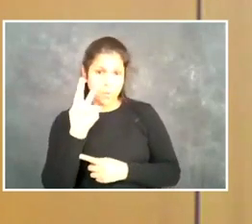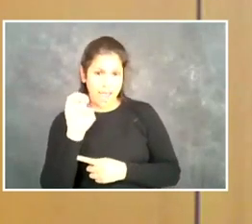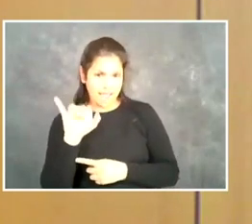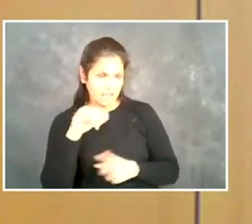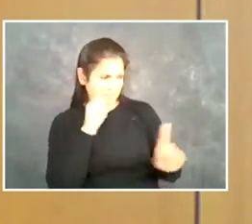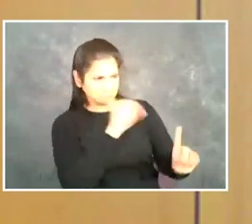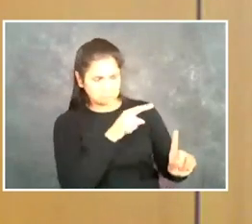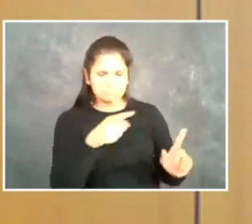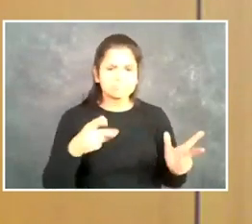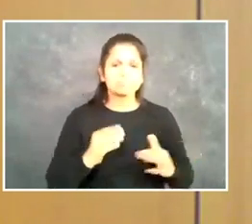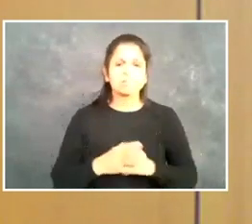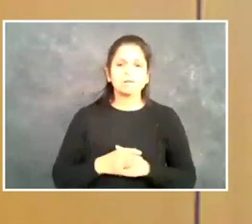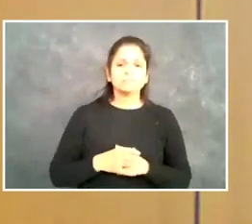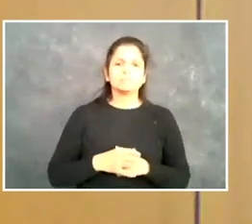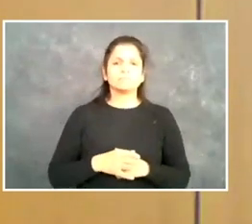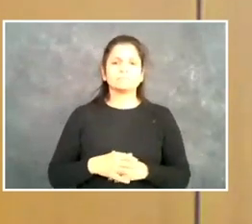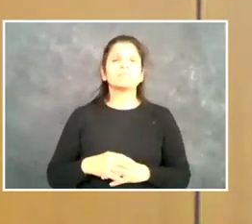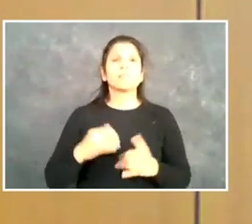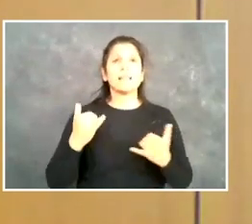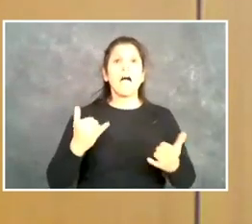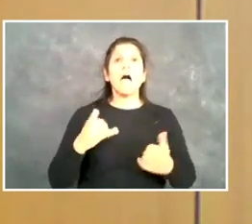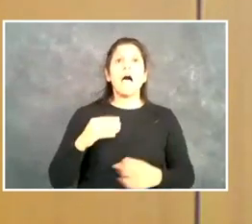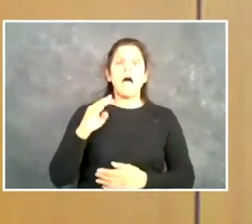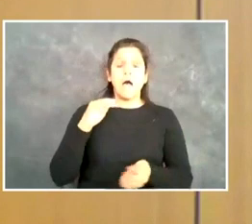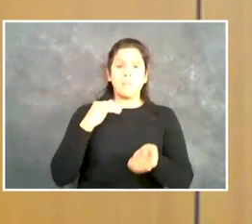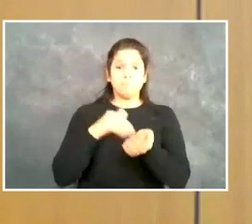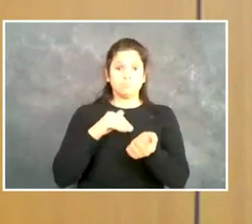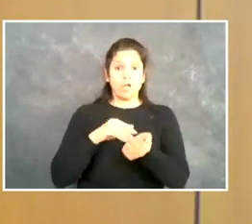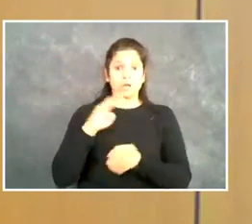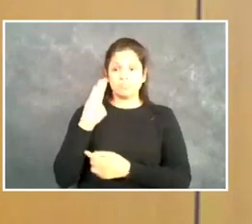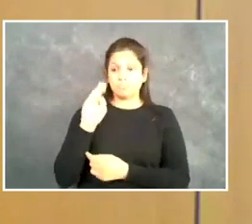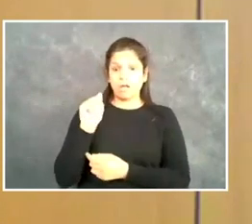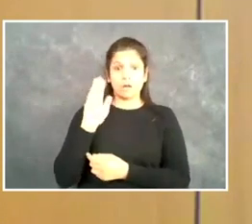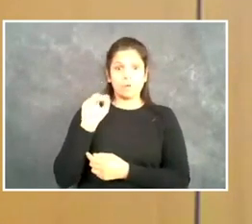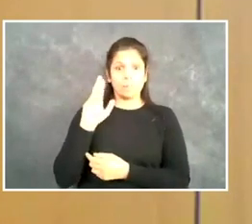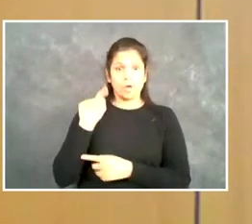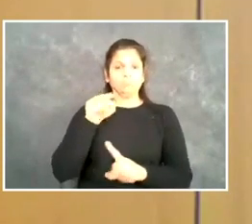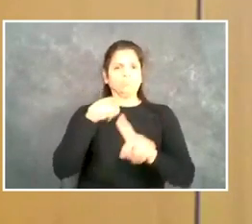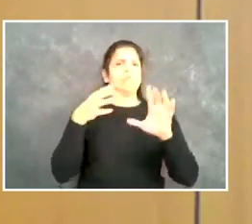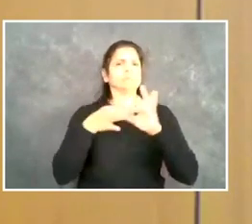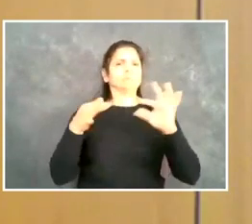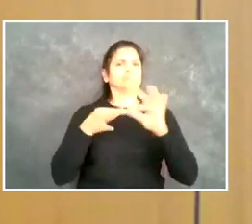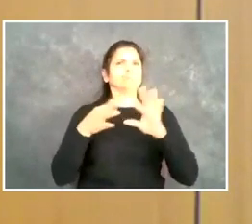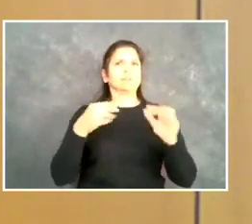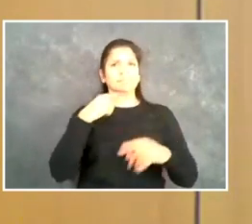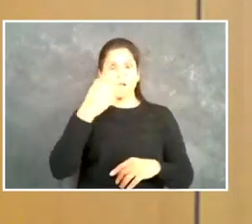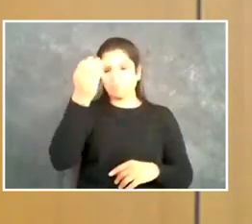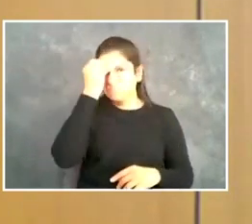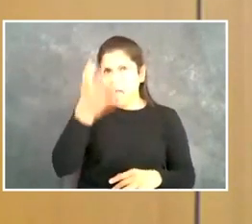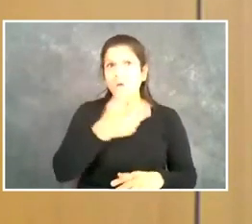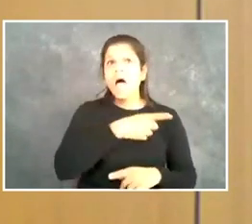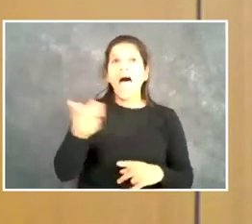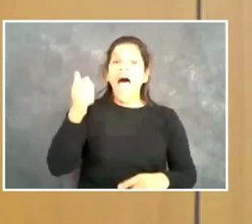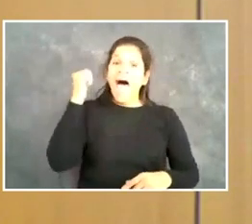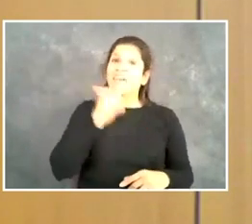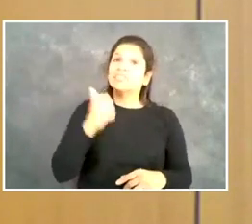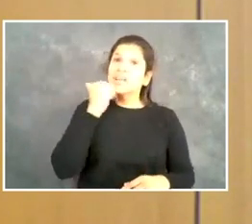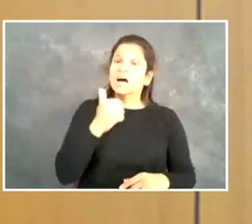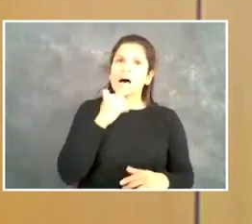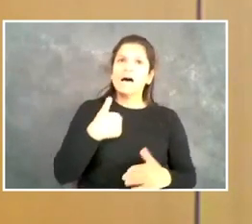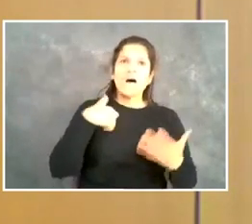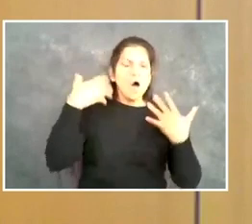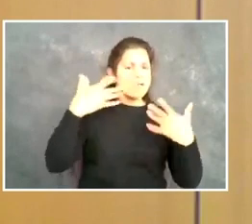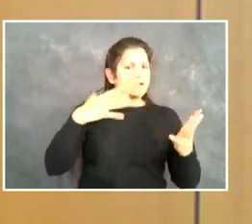MR. MAYOR, I WILL SAY THAT I